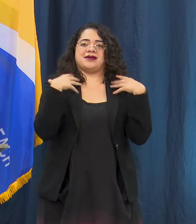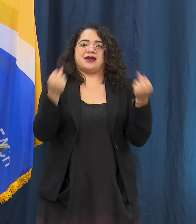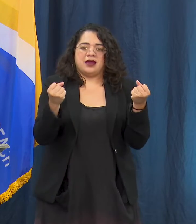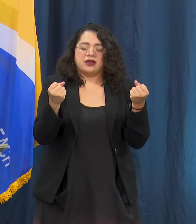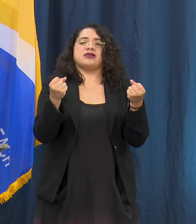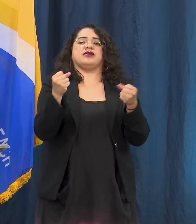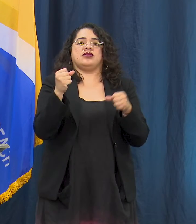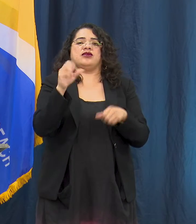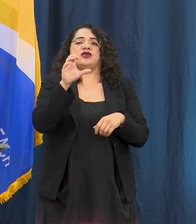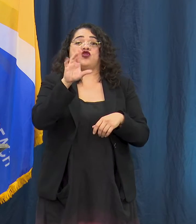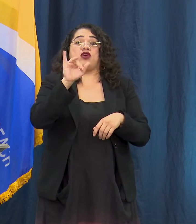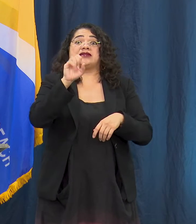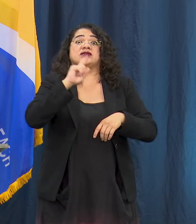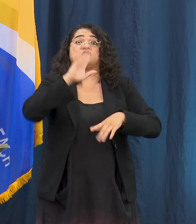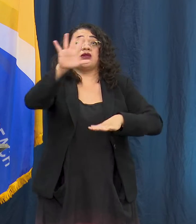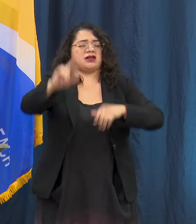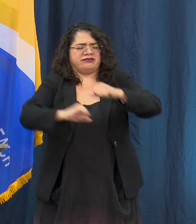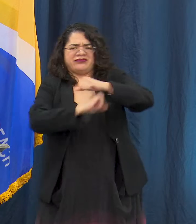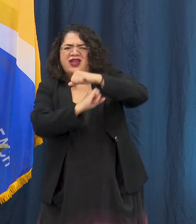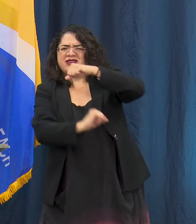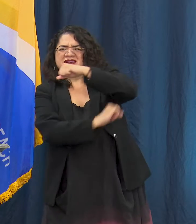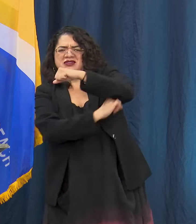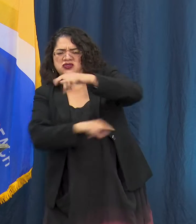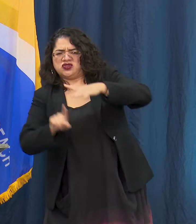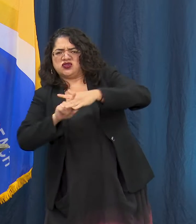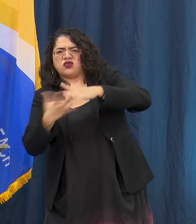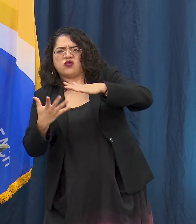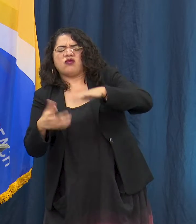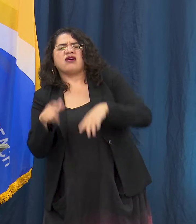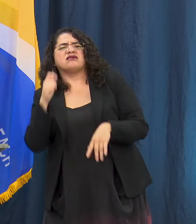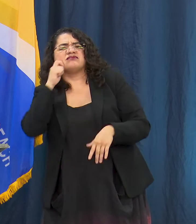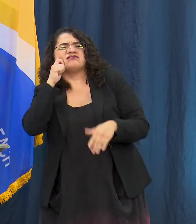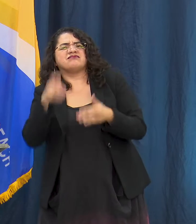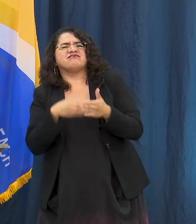for the impacts of all others. These things cannot be untangled. We as a